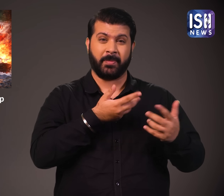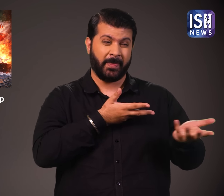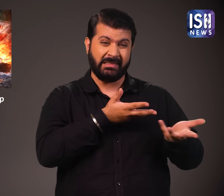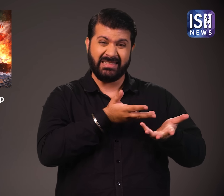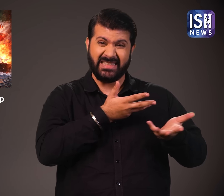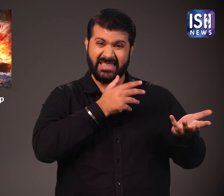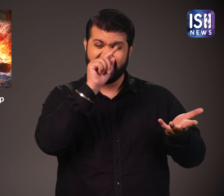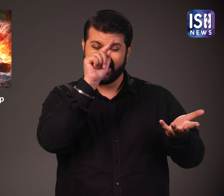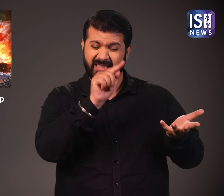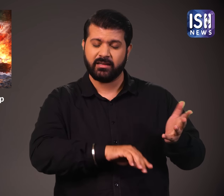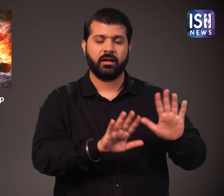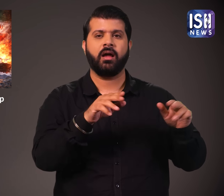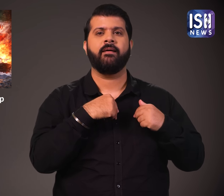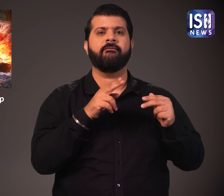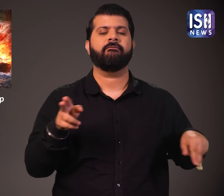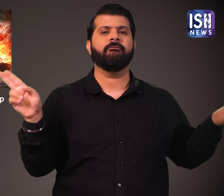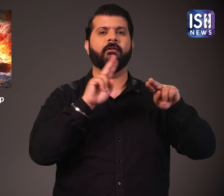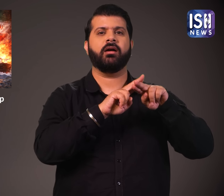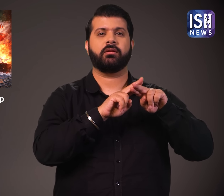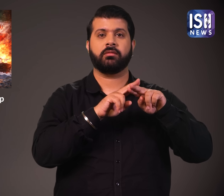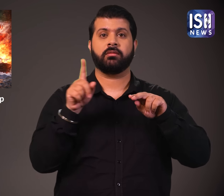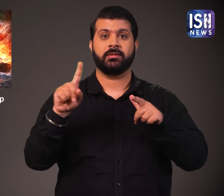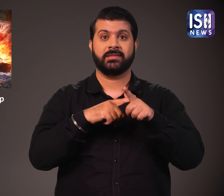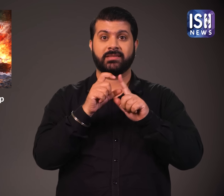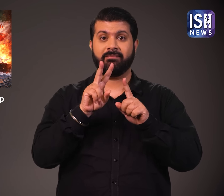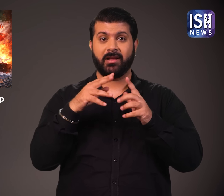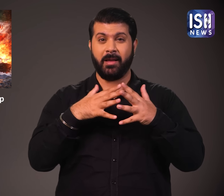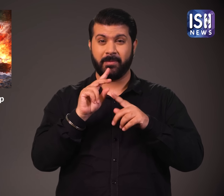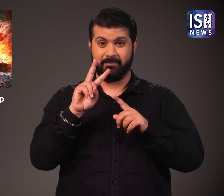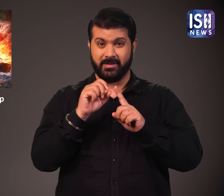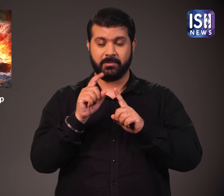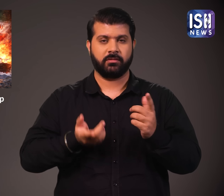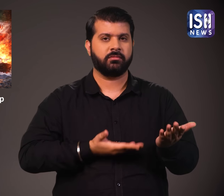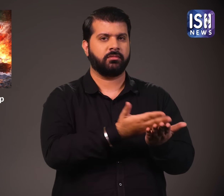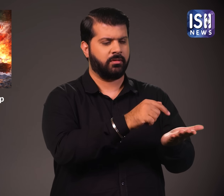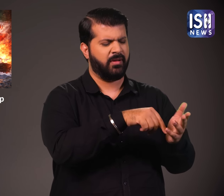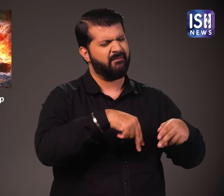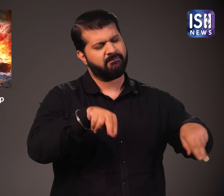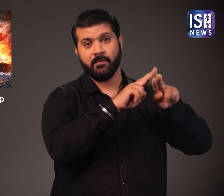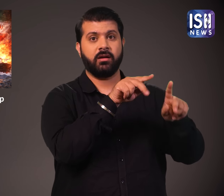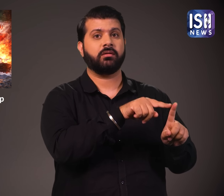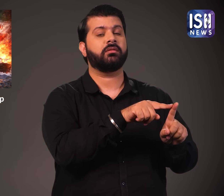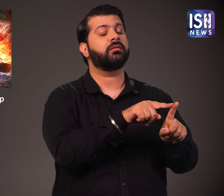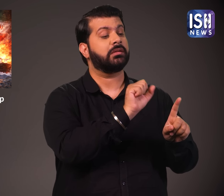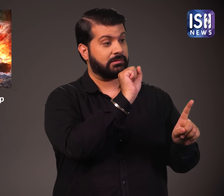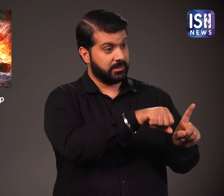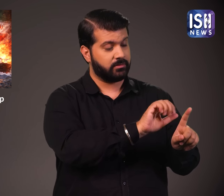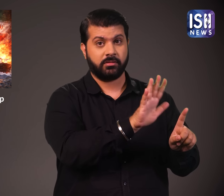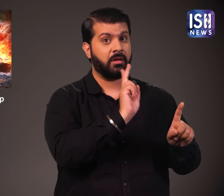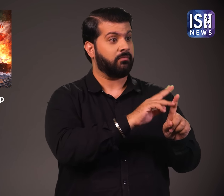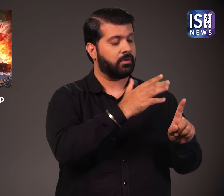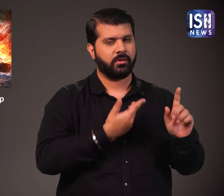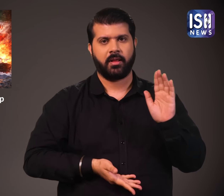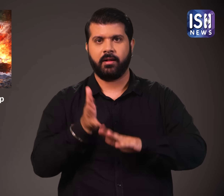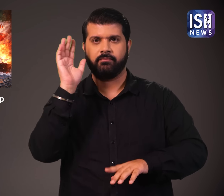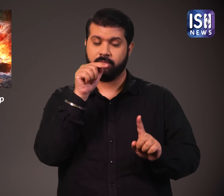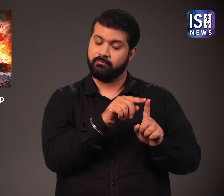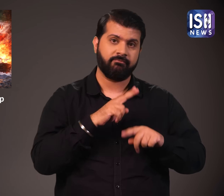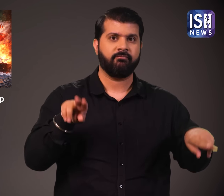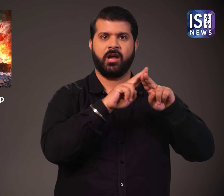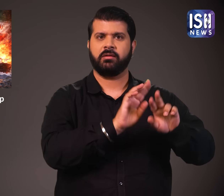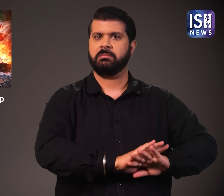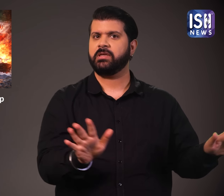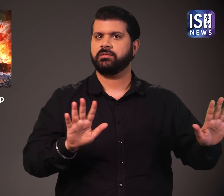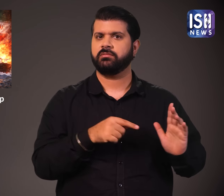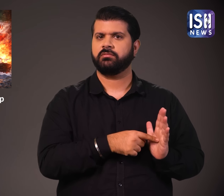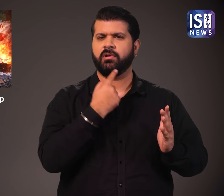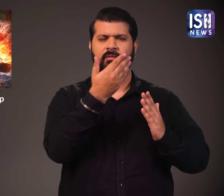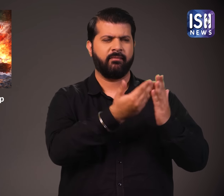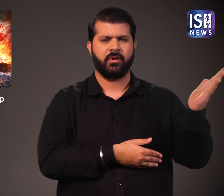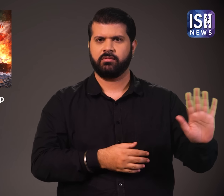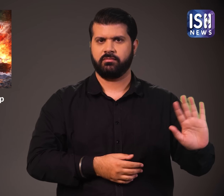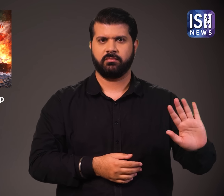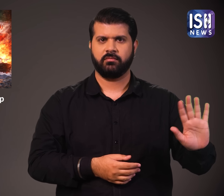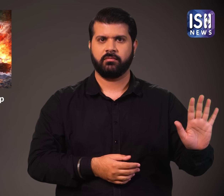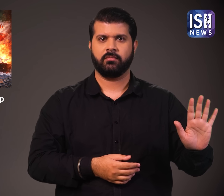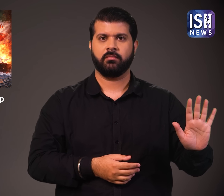JD Vance presented his final, best offer after lengthy negotiation. They will leave with their offer otherwise.